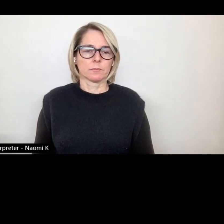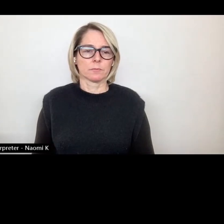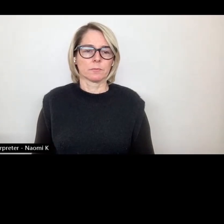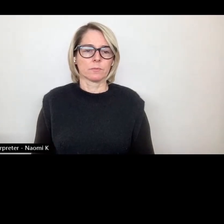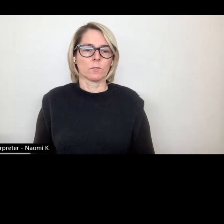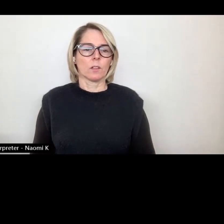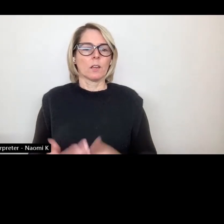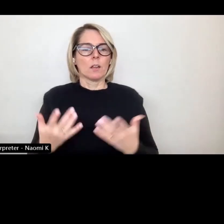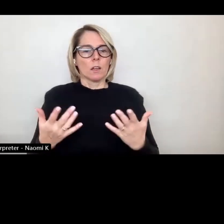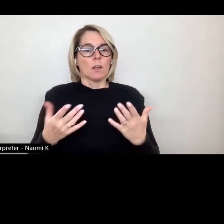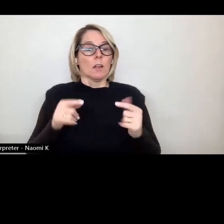The answer is no.